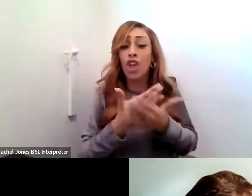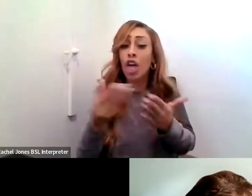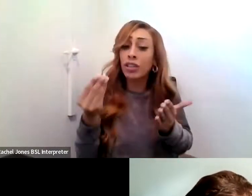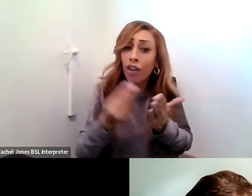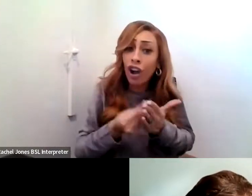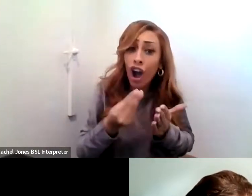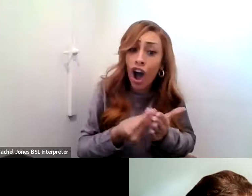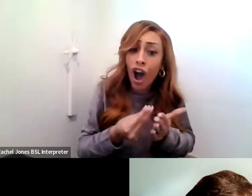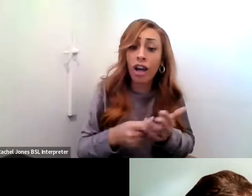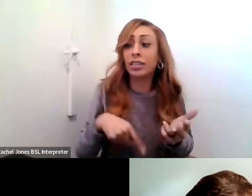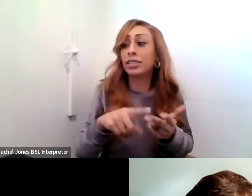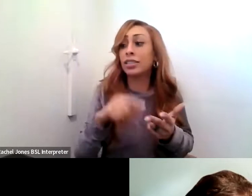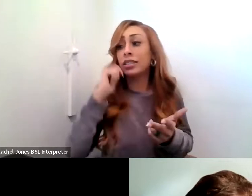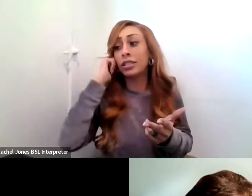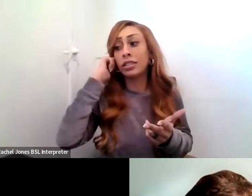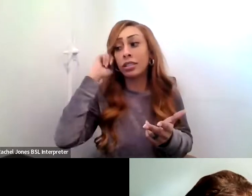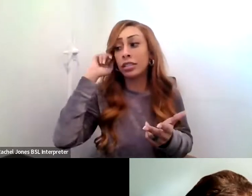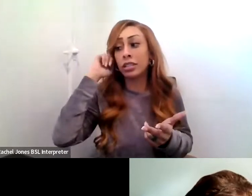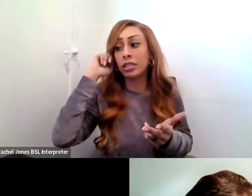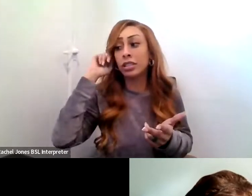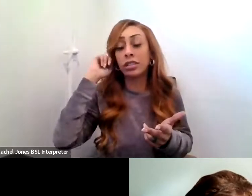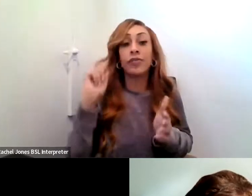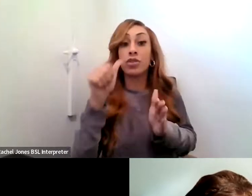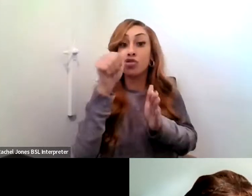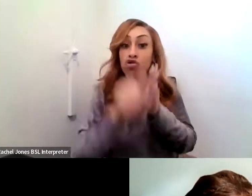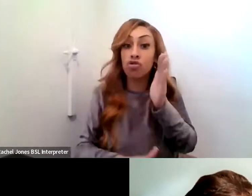CRIPtic is currently starting a research project